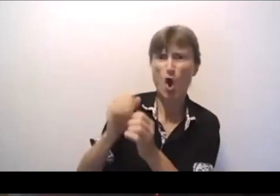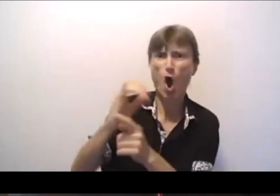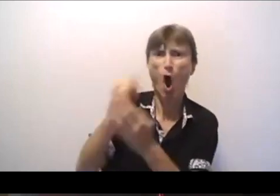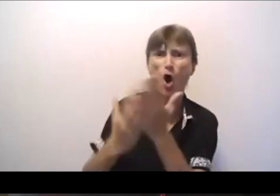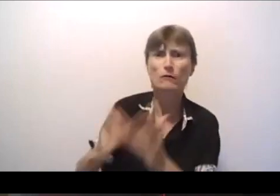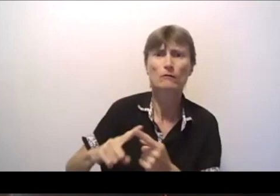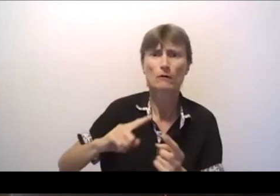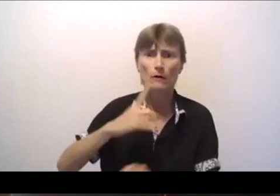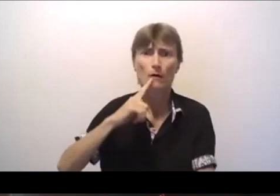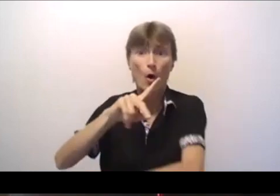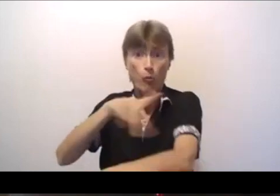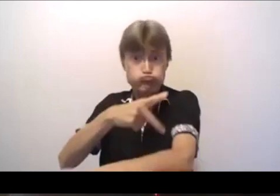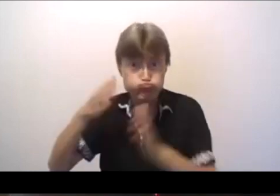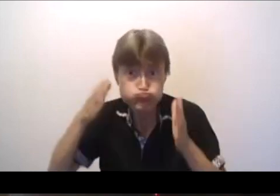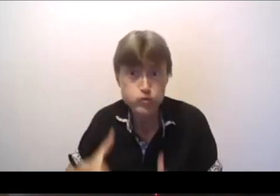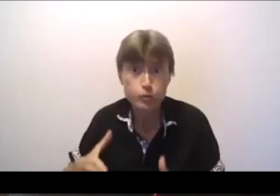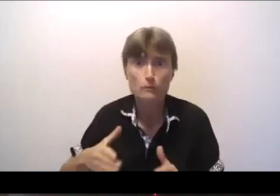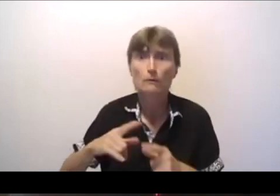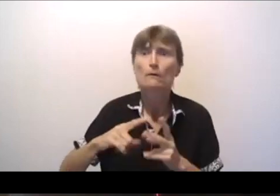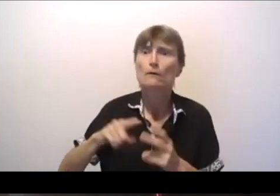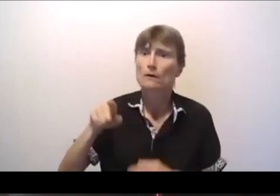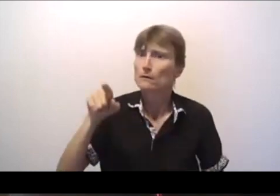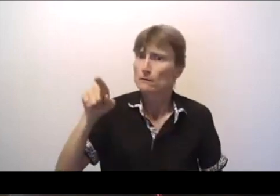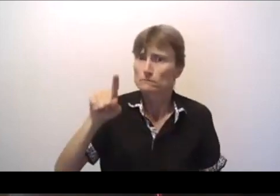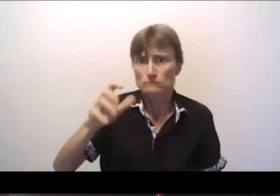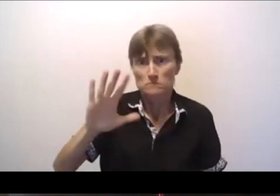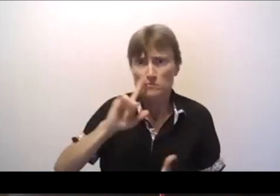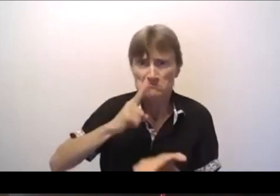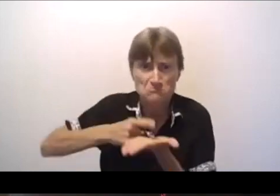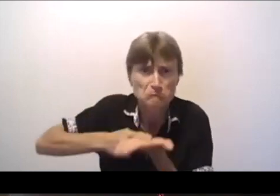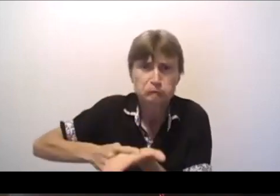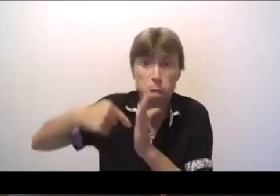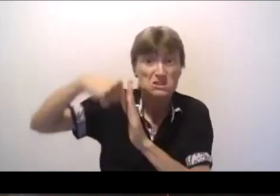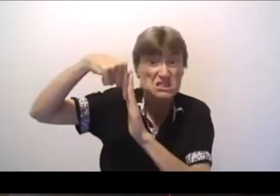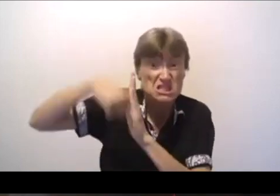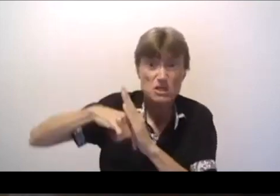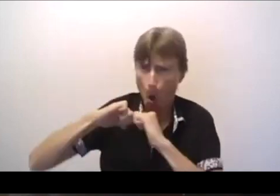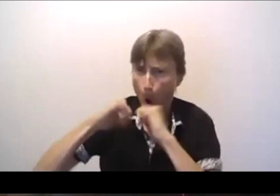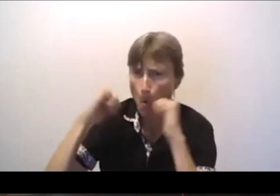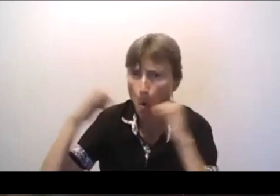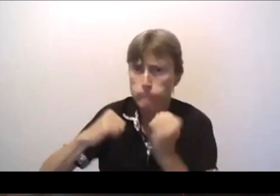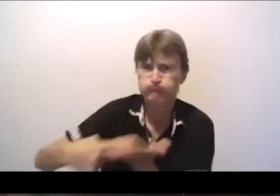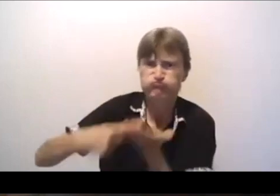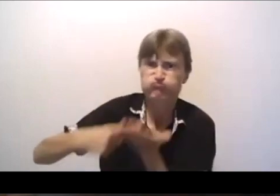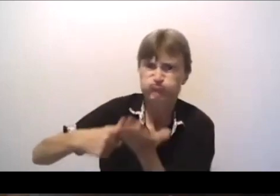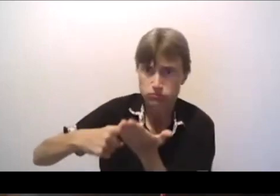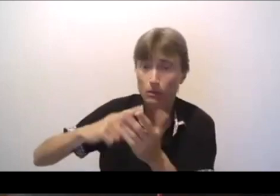having these deep heated conversations about things and and all of a sudden there's art presented and i thought that's just so